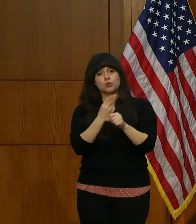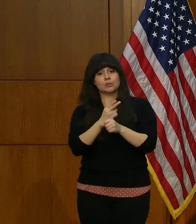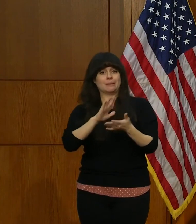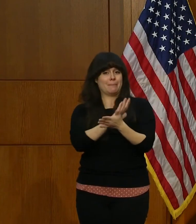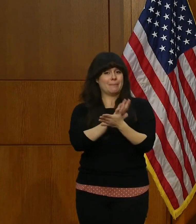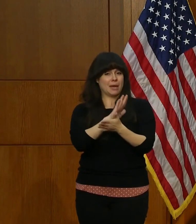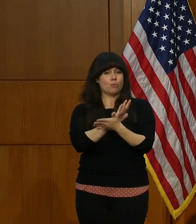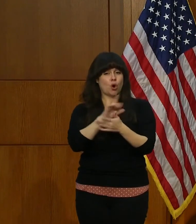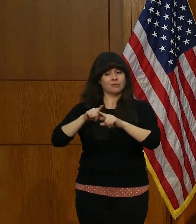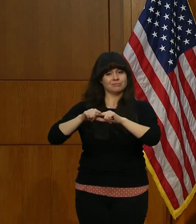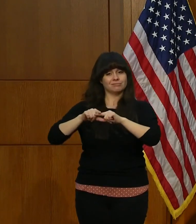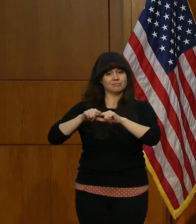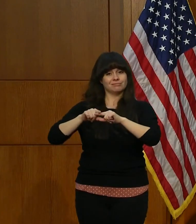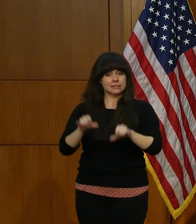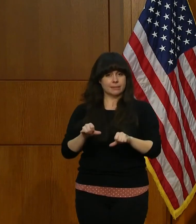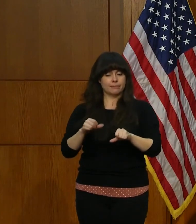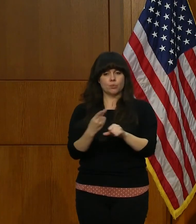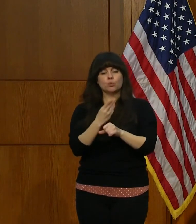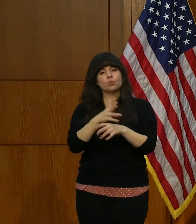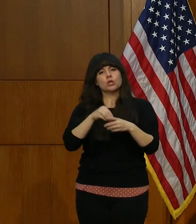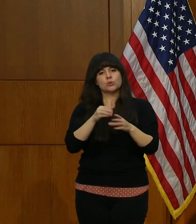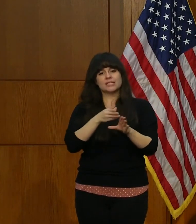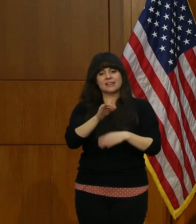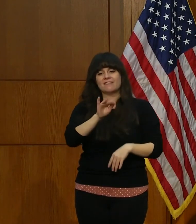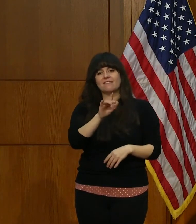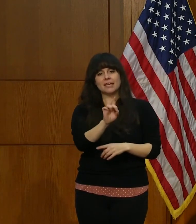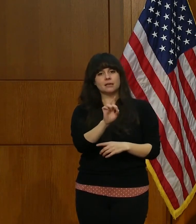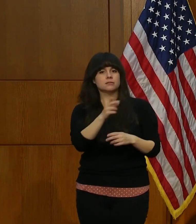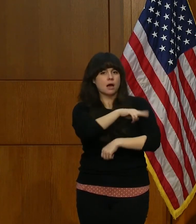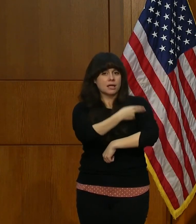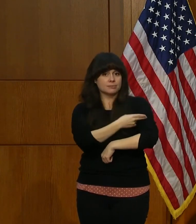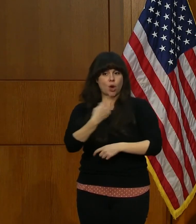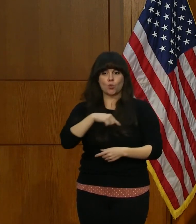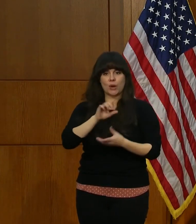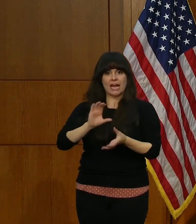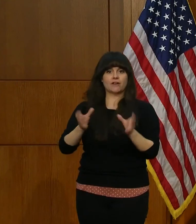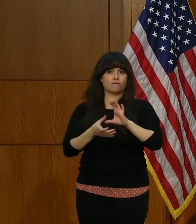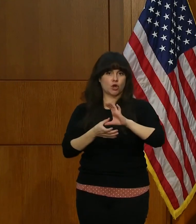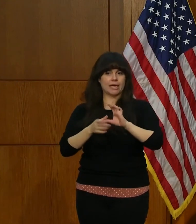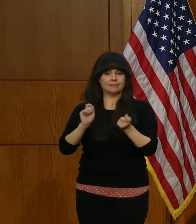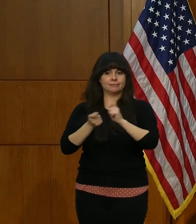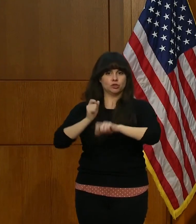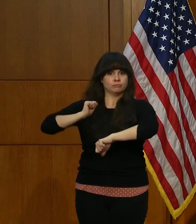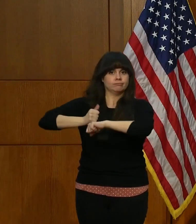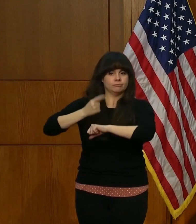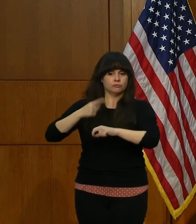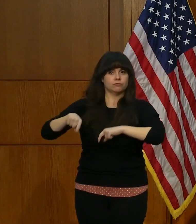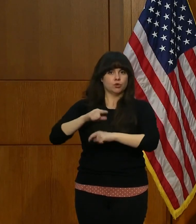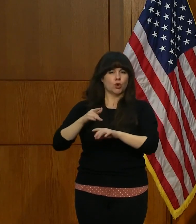VACCINATION PROGRAM WITH A PAPER BASED SYSTEM. WE CAN WE USE THAT IN OUR FIELD HOSPITAL